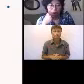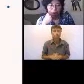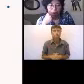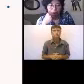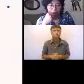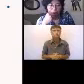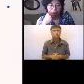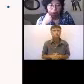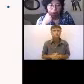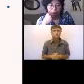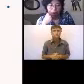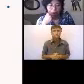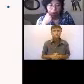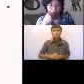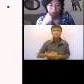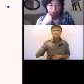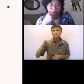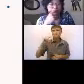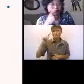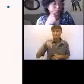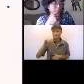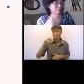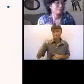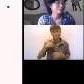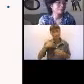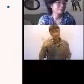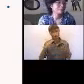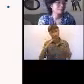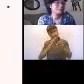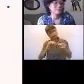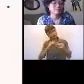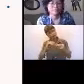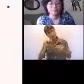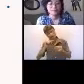I guess I already spoke to this, actually. I mentioned stories and I mentioned, what